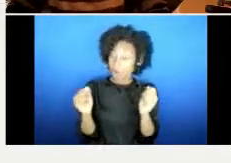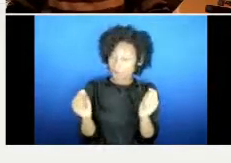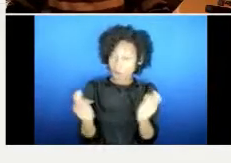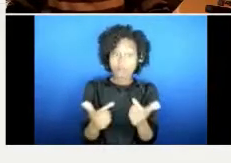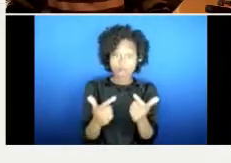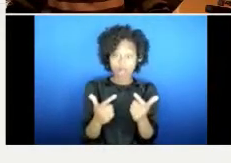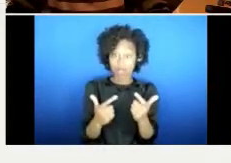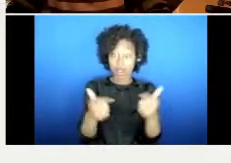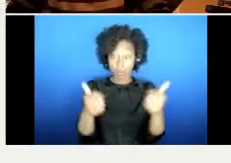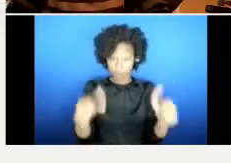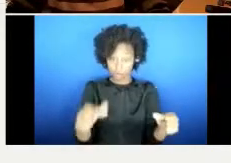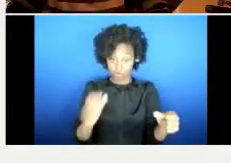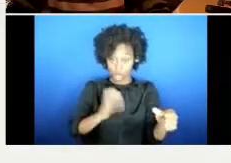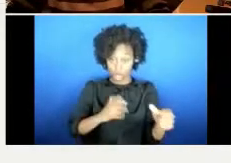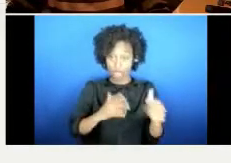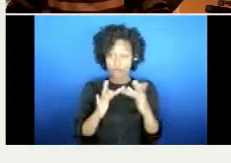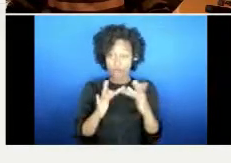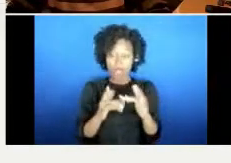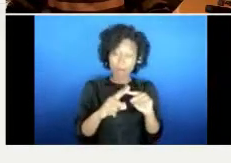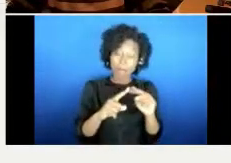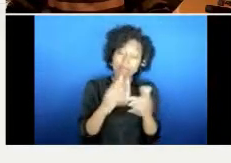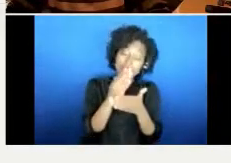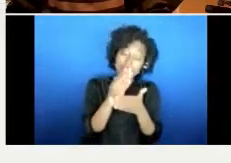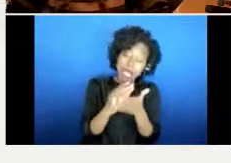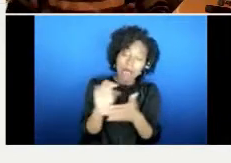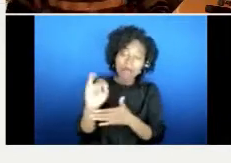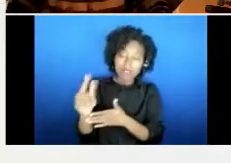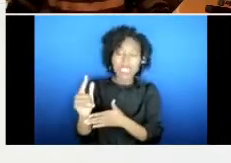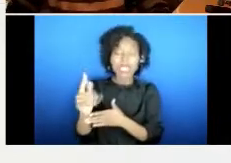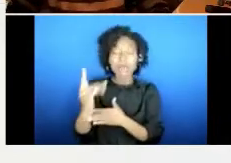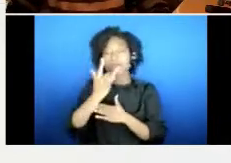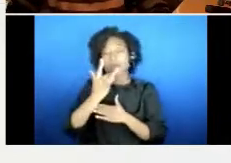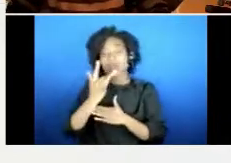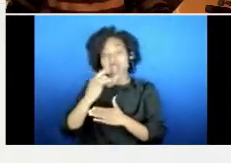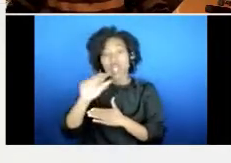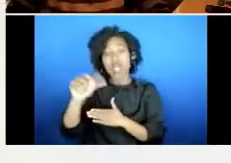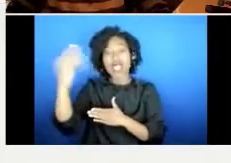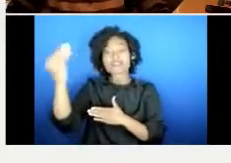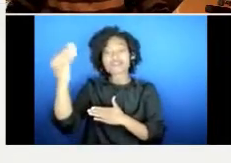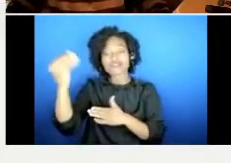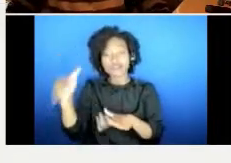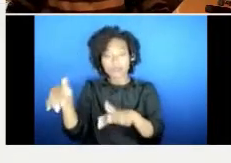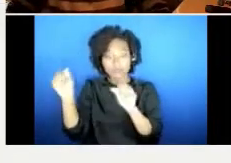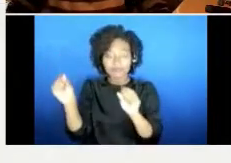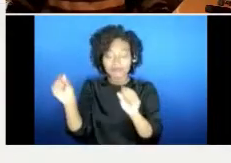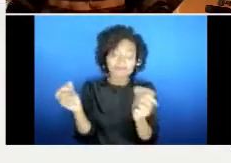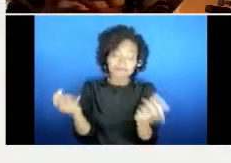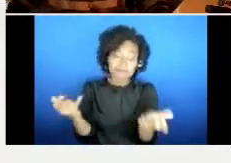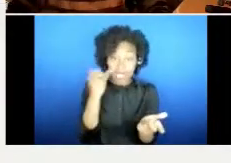14:06:35 and some SIGs decide to host him or else. If you decide to host your SIG's